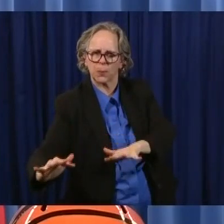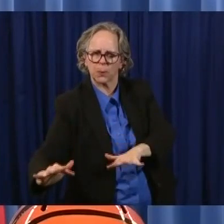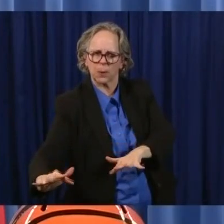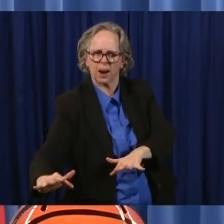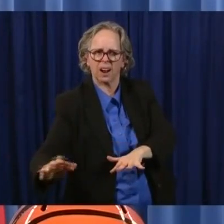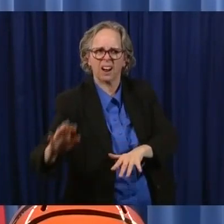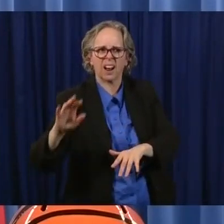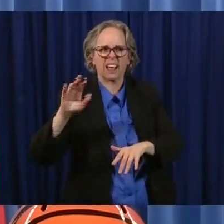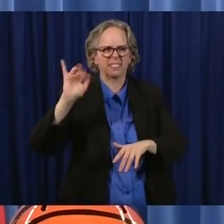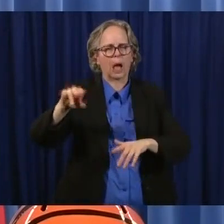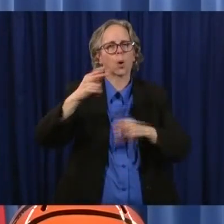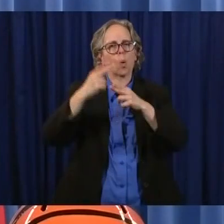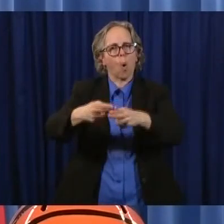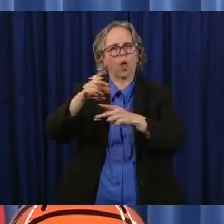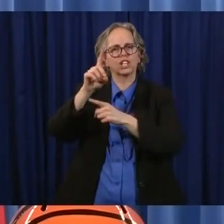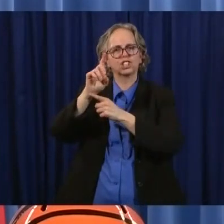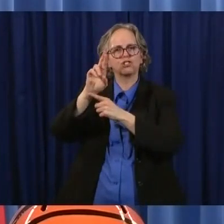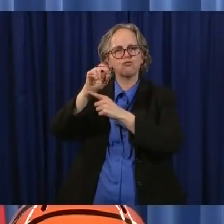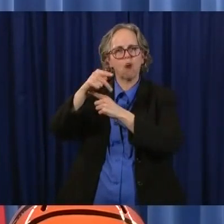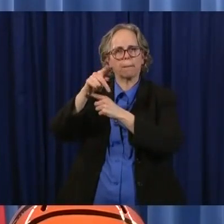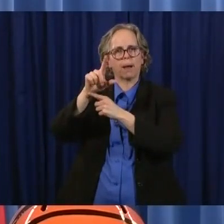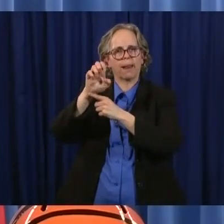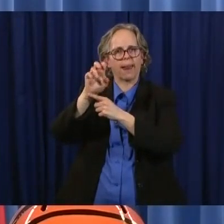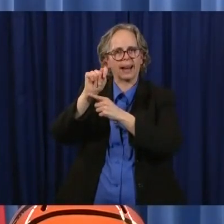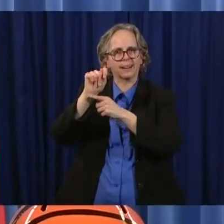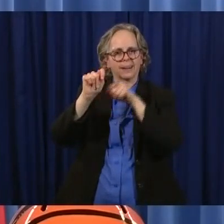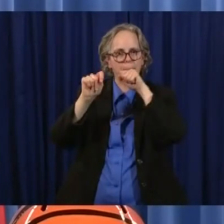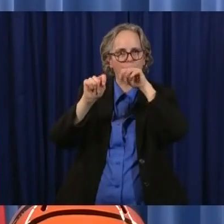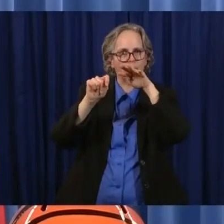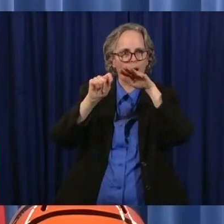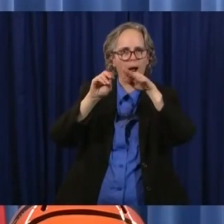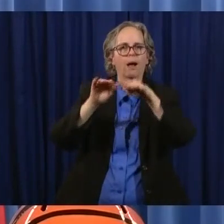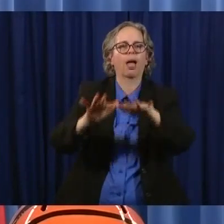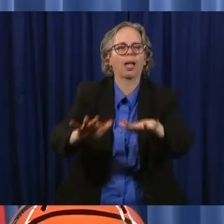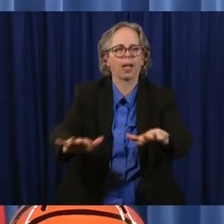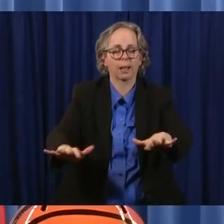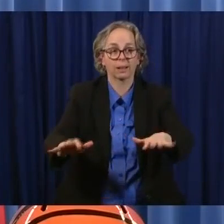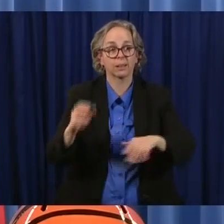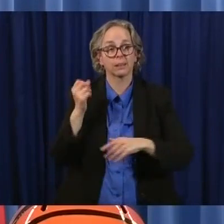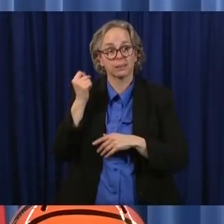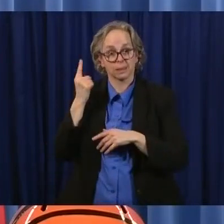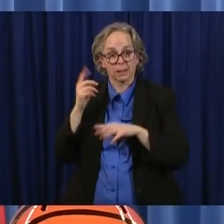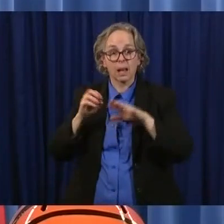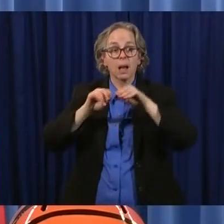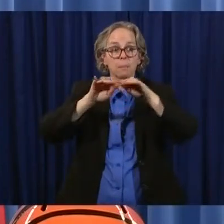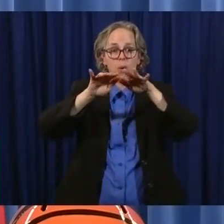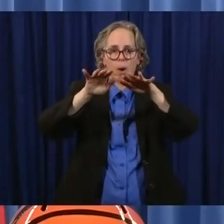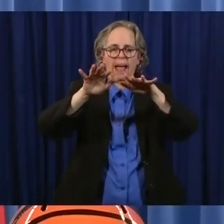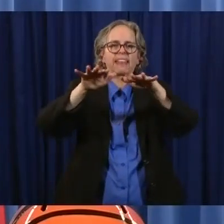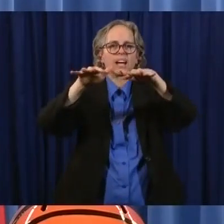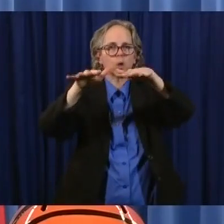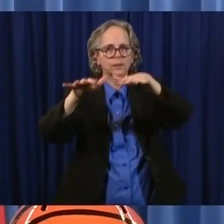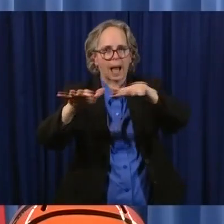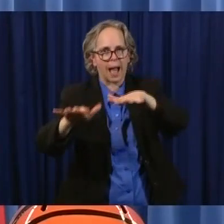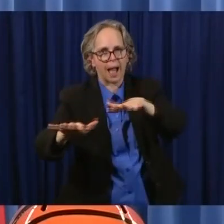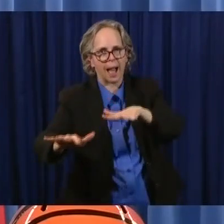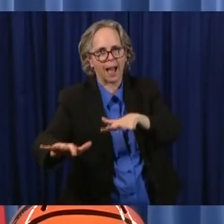THAT ARE HEAVIER. THOSE WILL DEPOSIT FASTER. SO THAT IS WHAT WE CALL DROPLETS. YOU WILL HAVE THESE DROPLETS